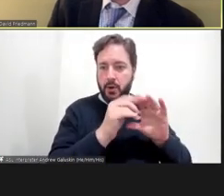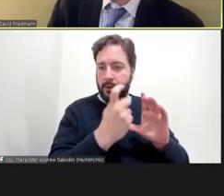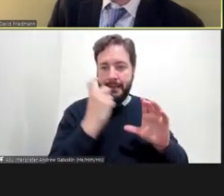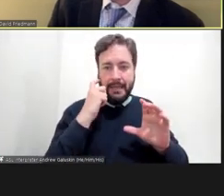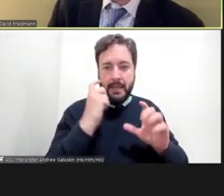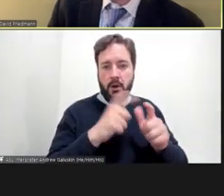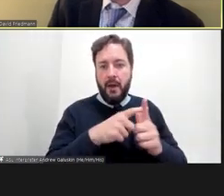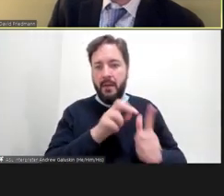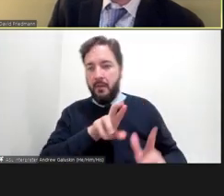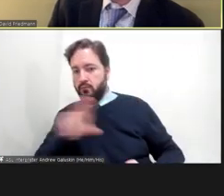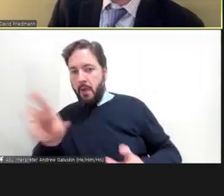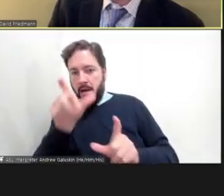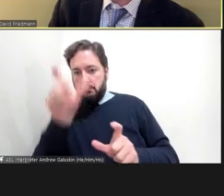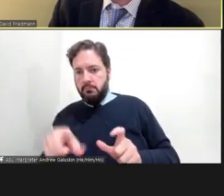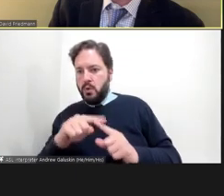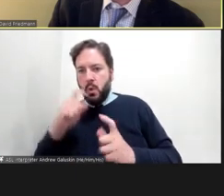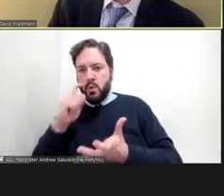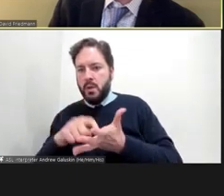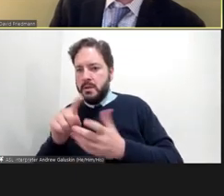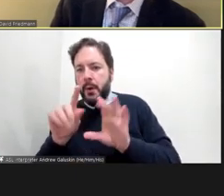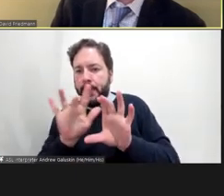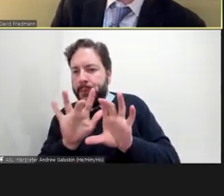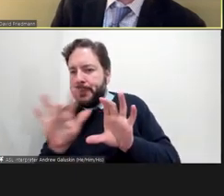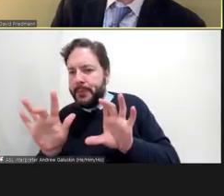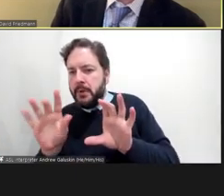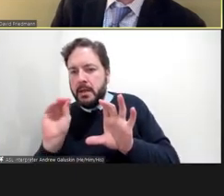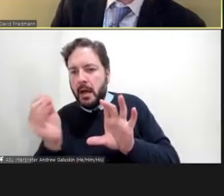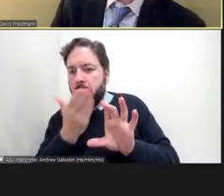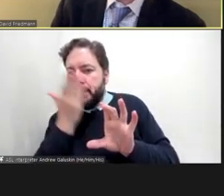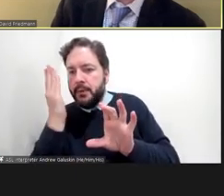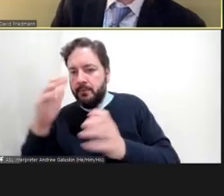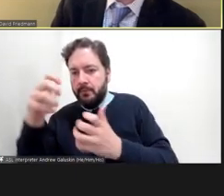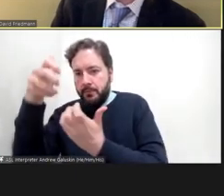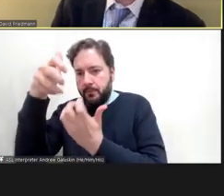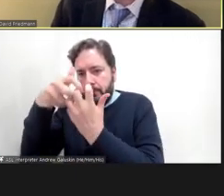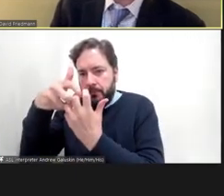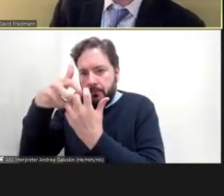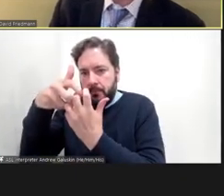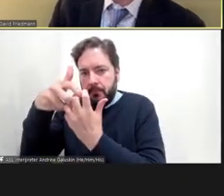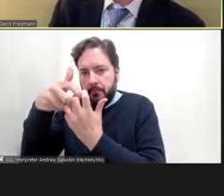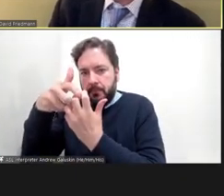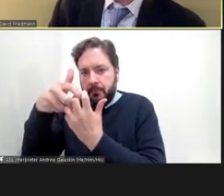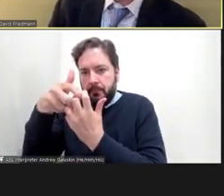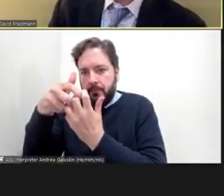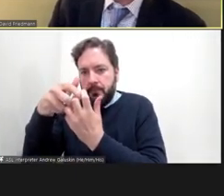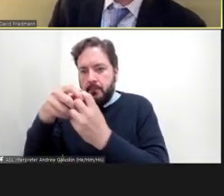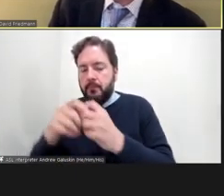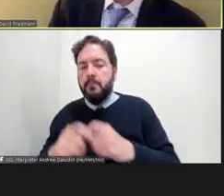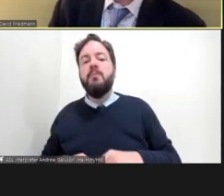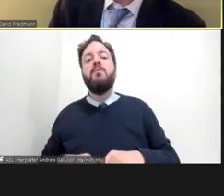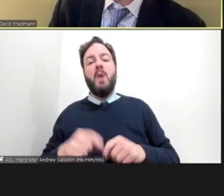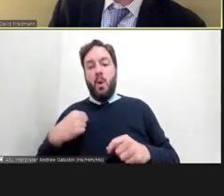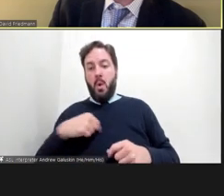On the right side you don't see the same formation of the canal. What we learned is that you can see